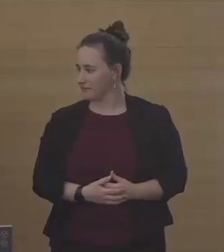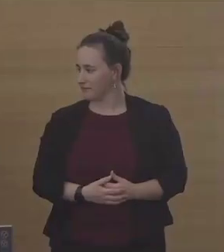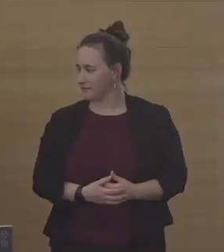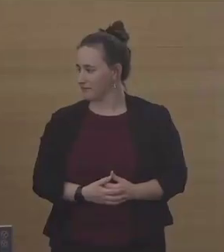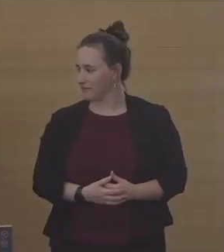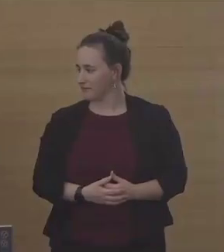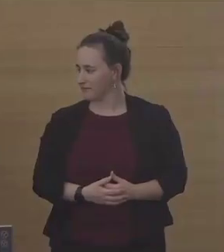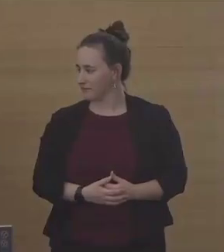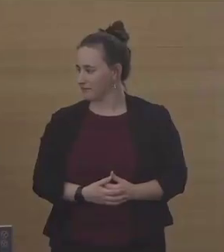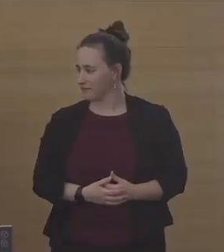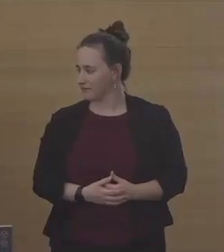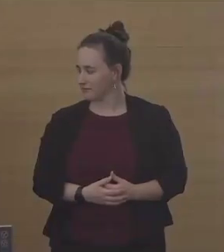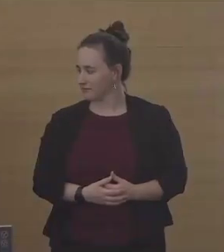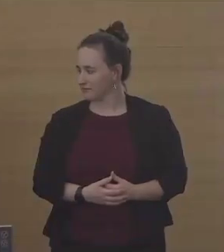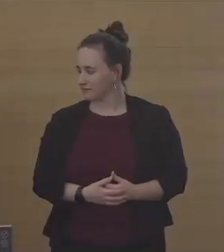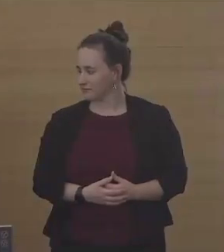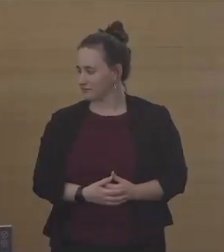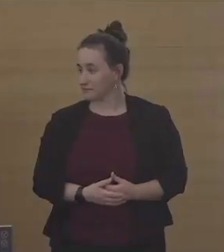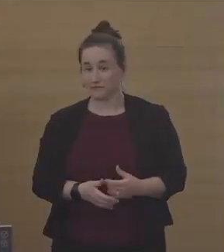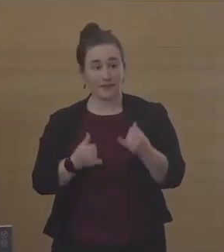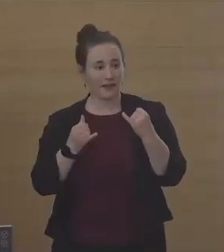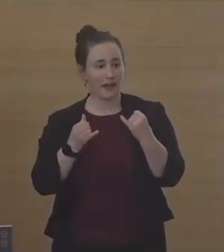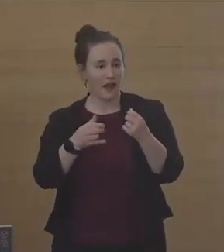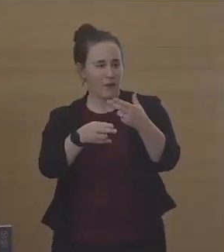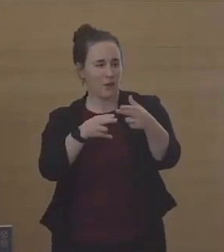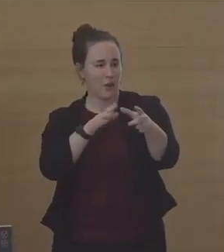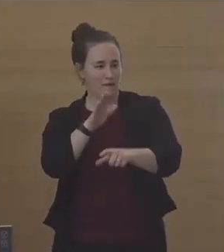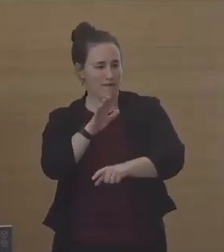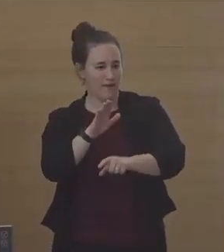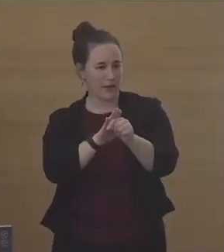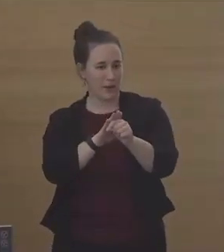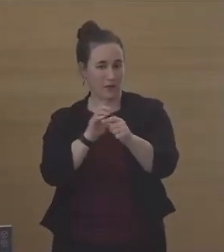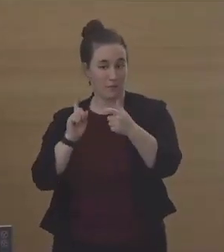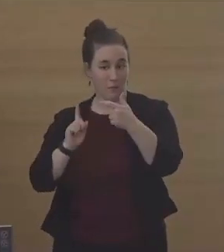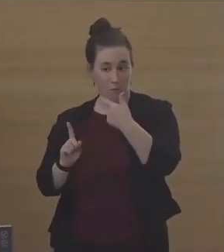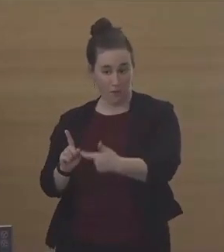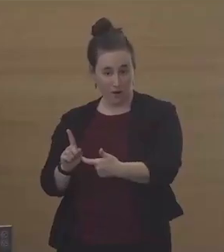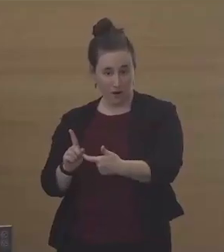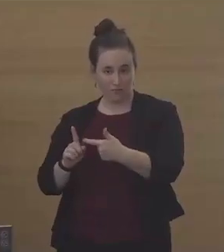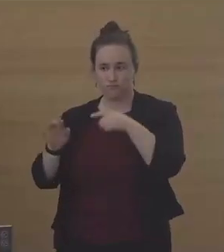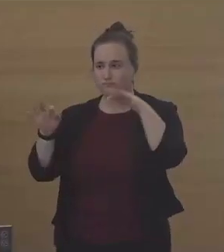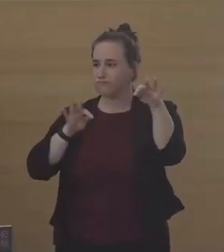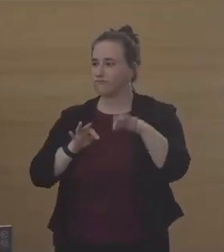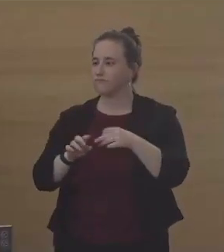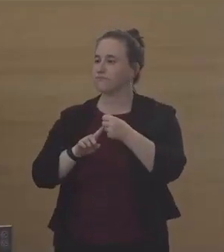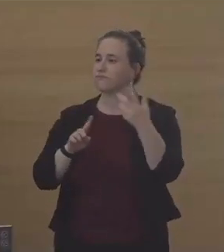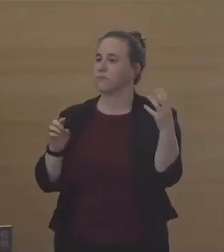And now, here's a video to tell you more about our campaign